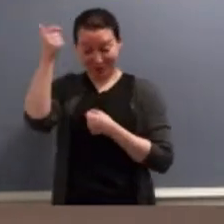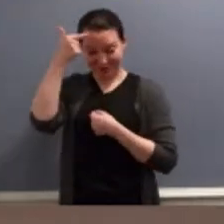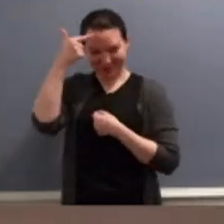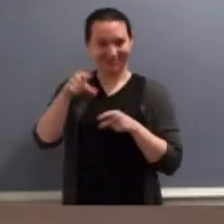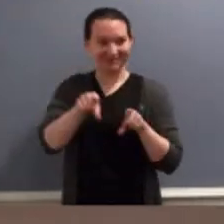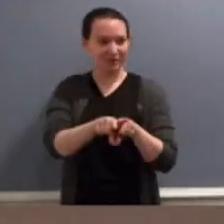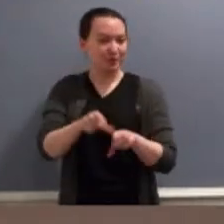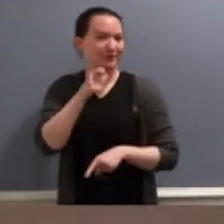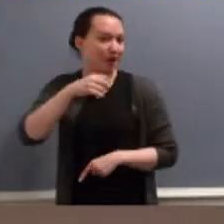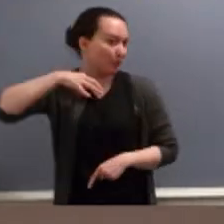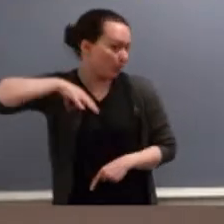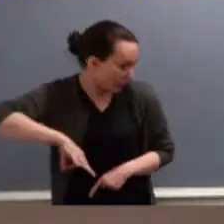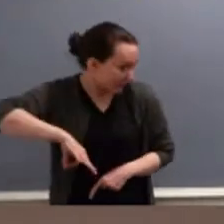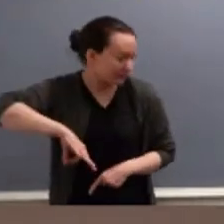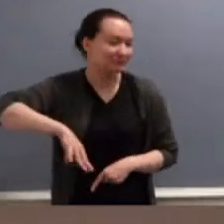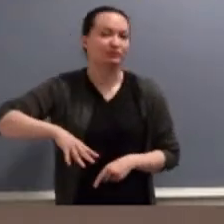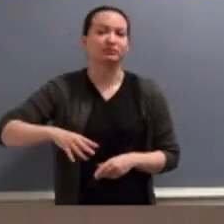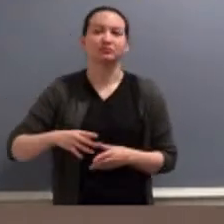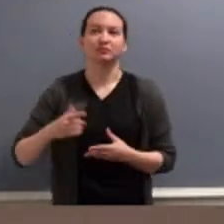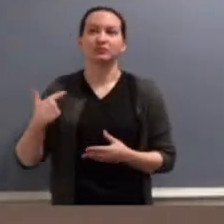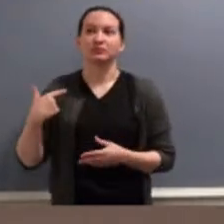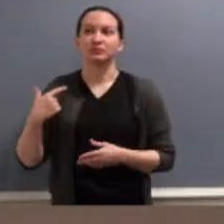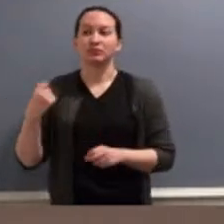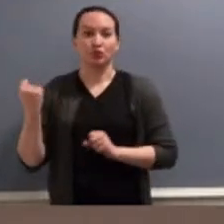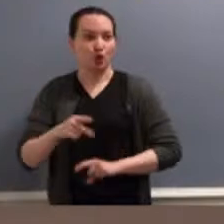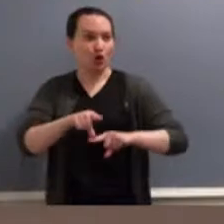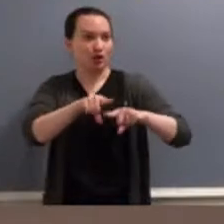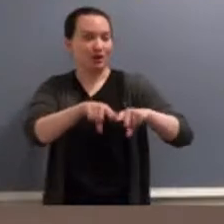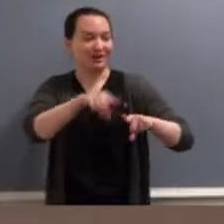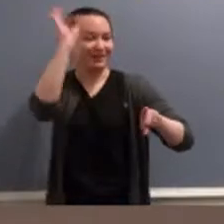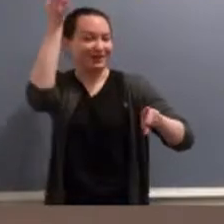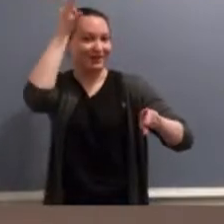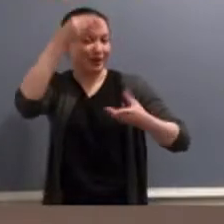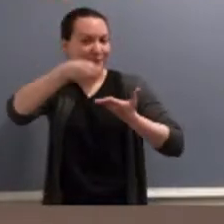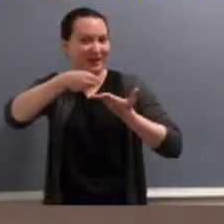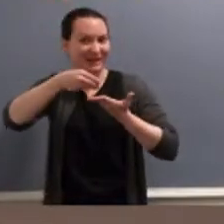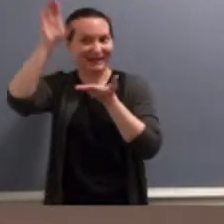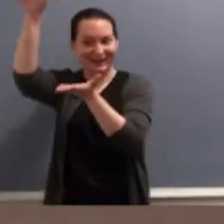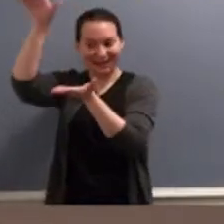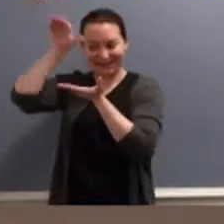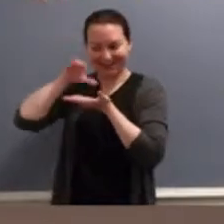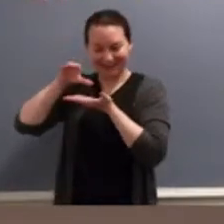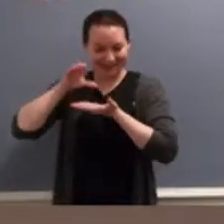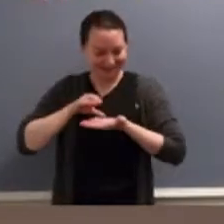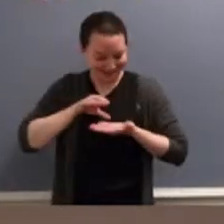non-profits rely on those federal funds that pass through the county and need to be administered